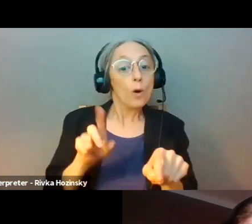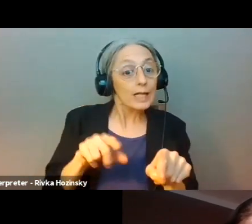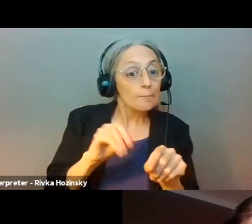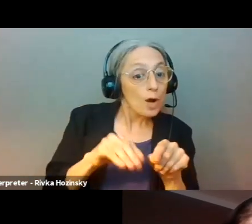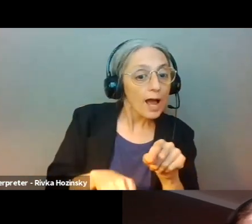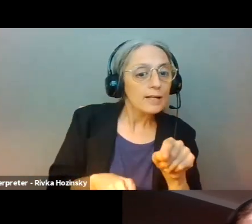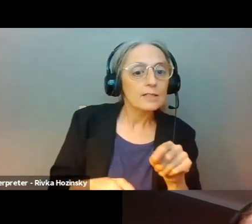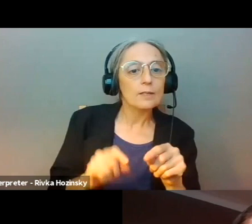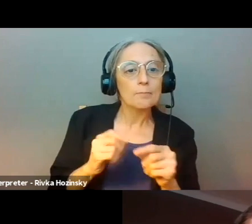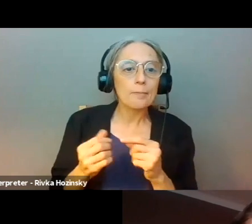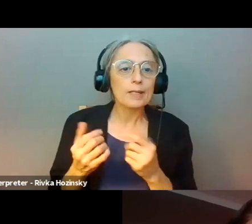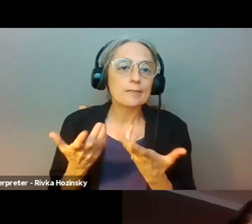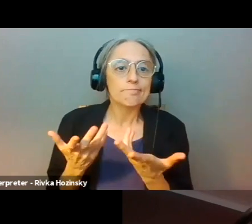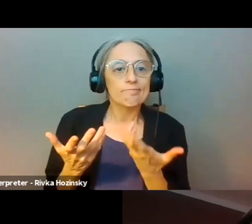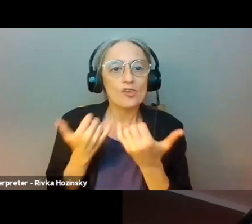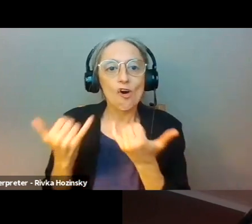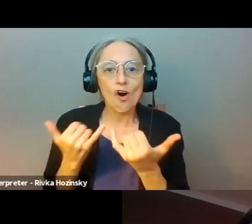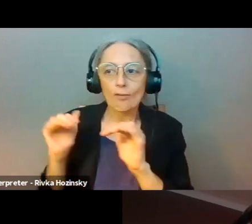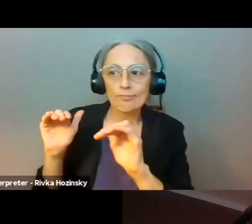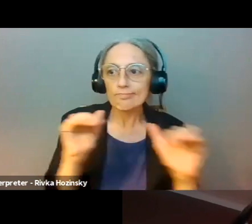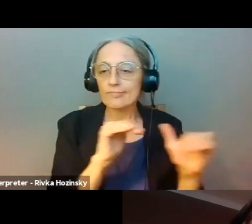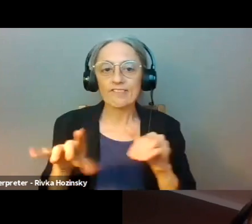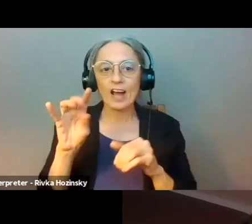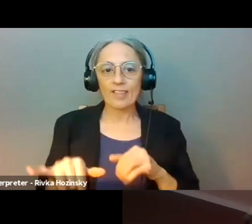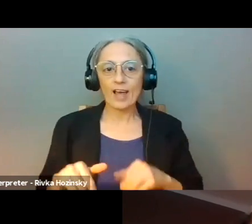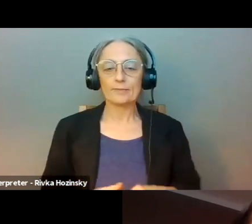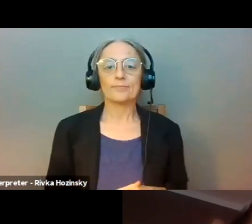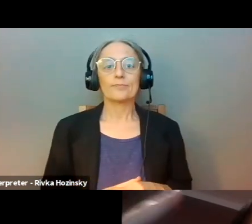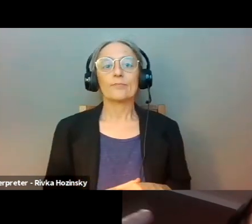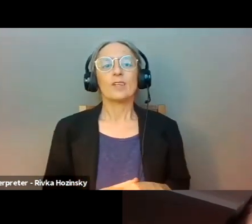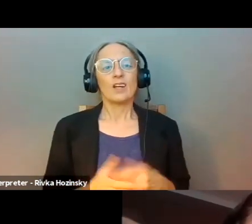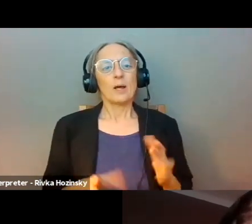So really establishing for your organization who is the keeper